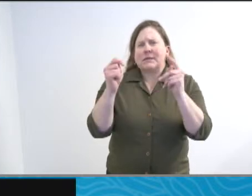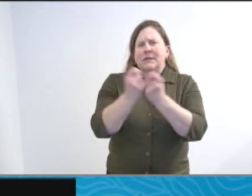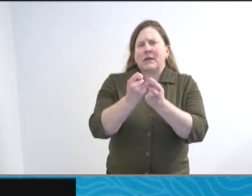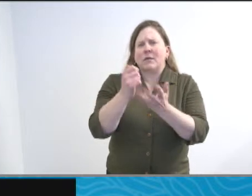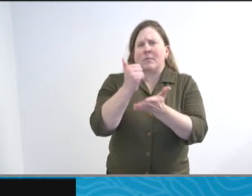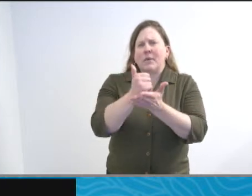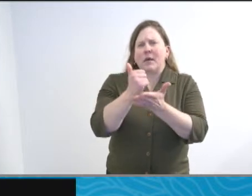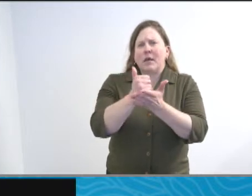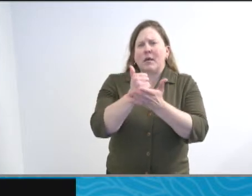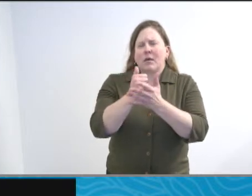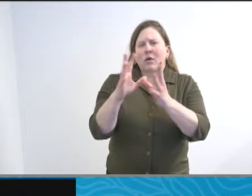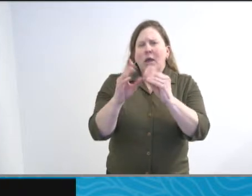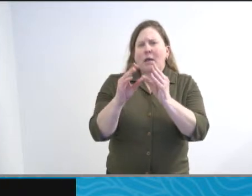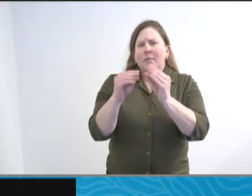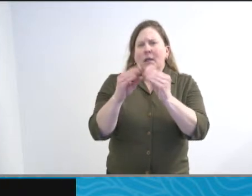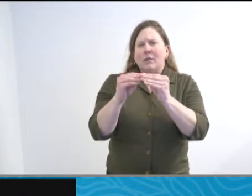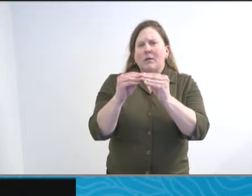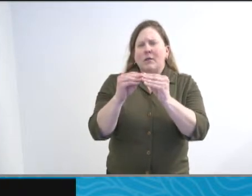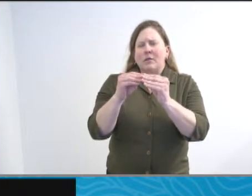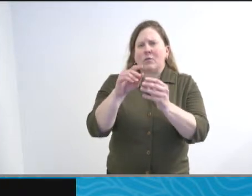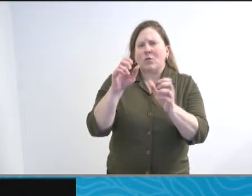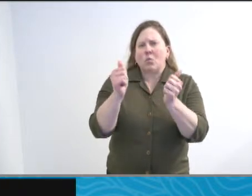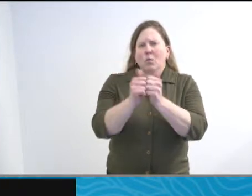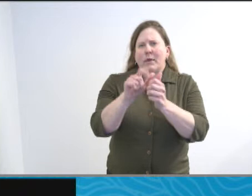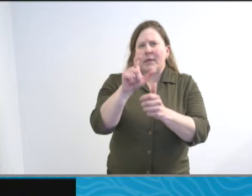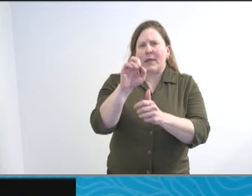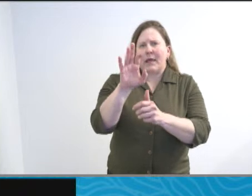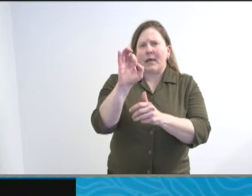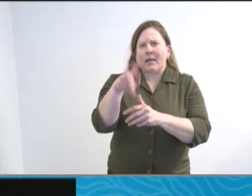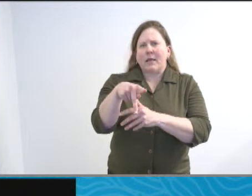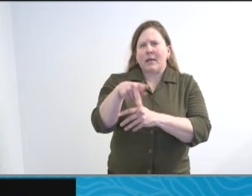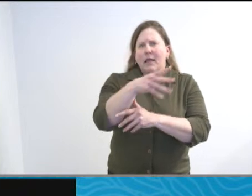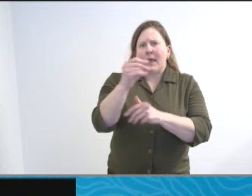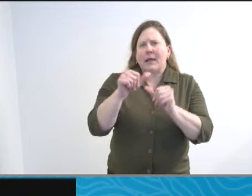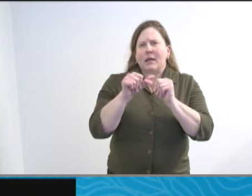to collaborate with the LCAP and that continuity,